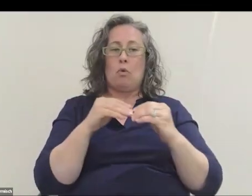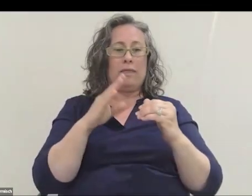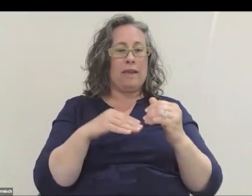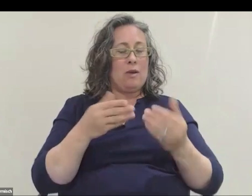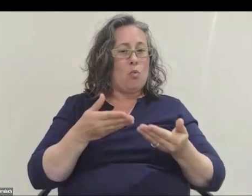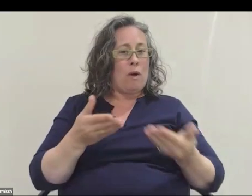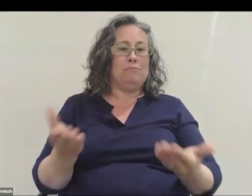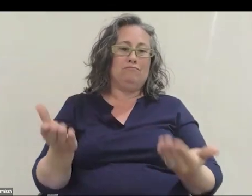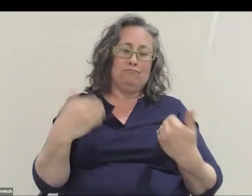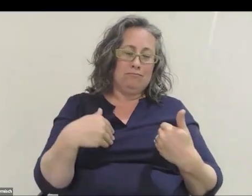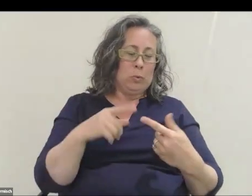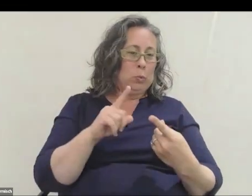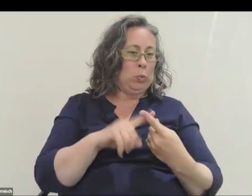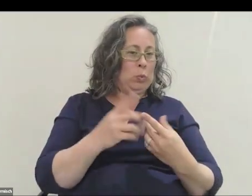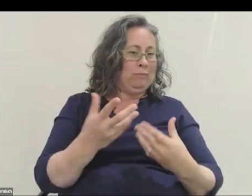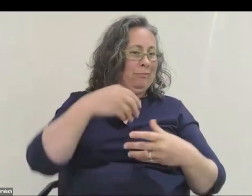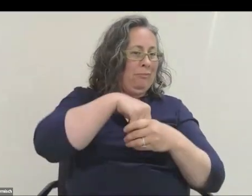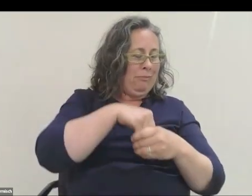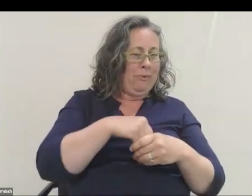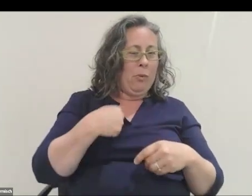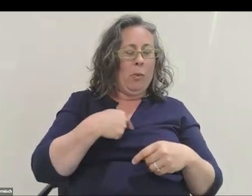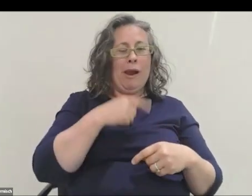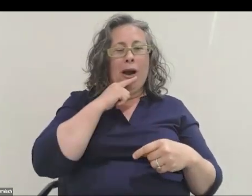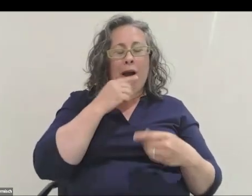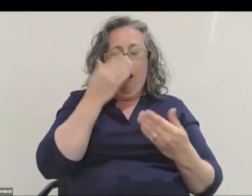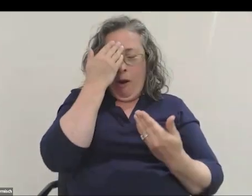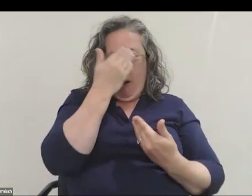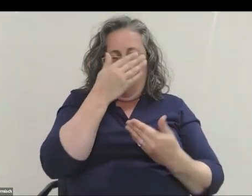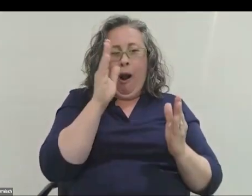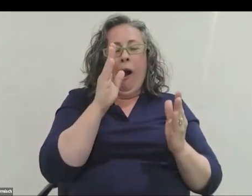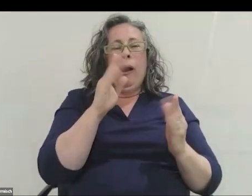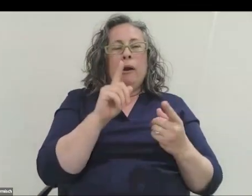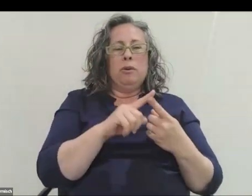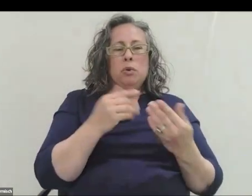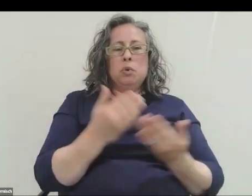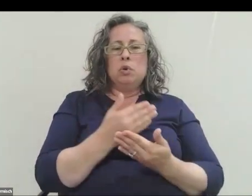You are more than welcome to involve you, take you on board, and we are open for new ideas